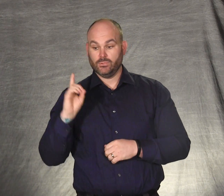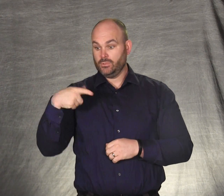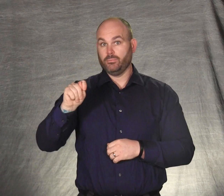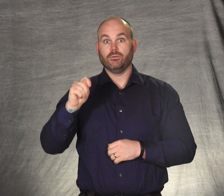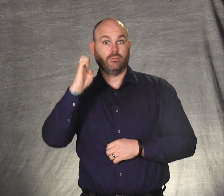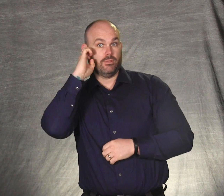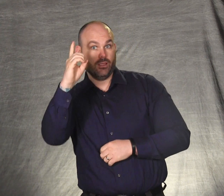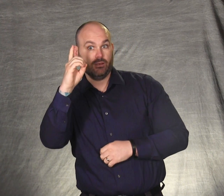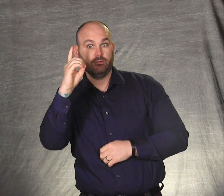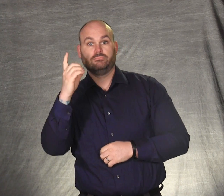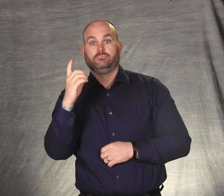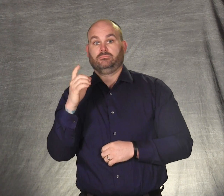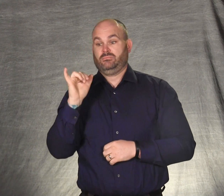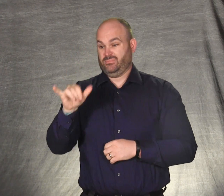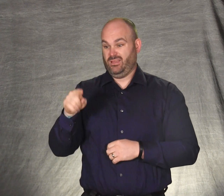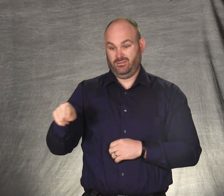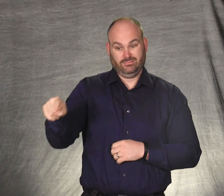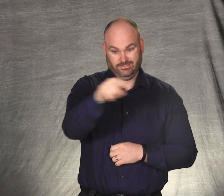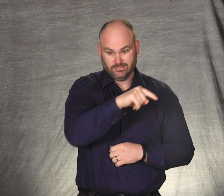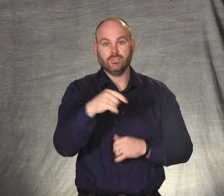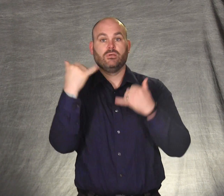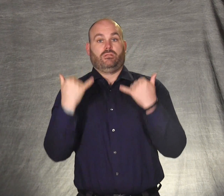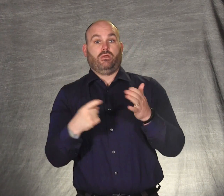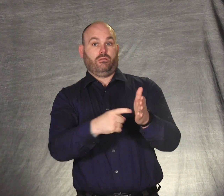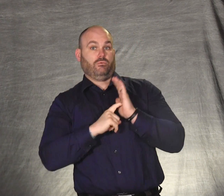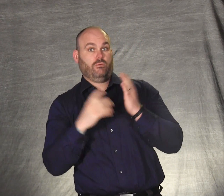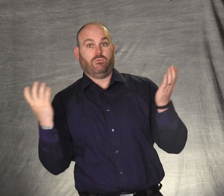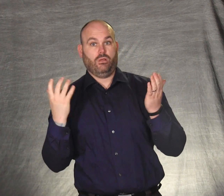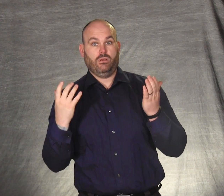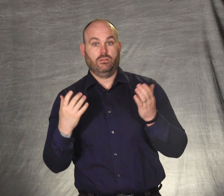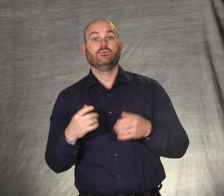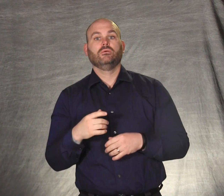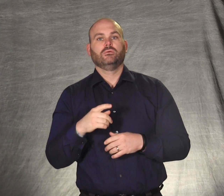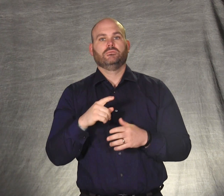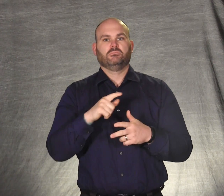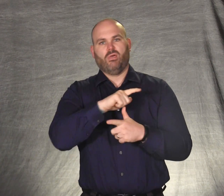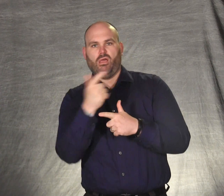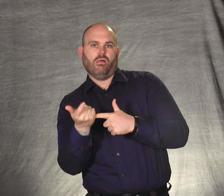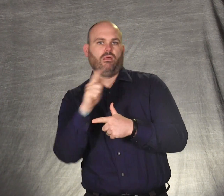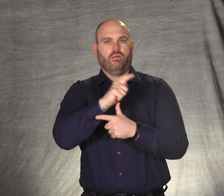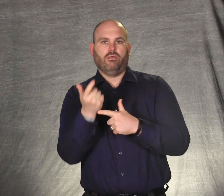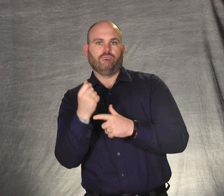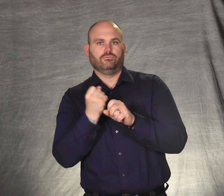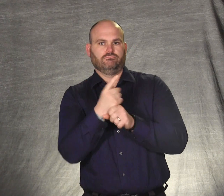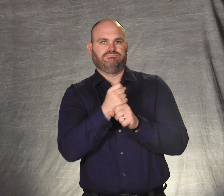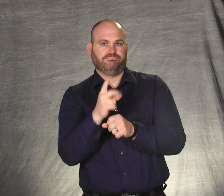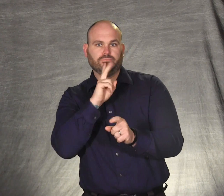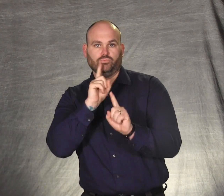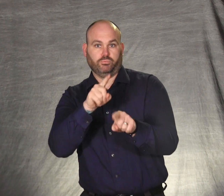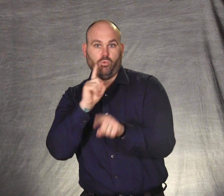The Department of Education will now be required to produce reports about education